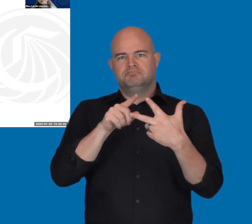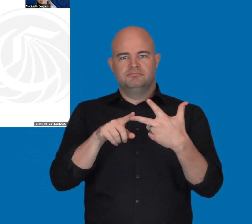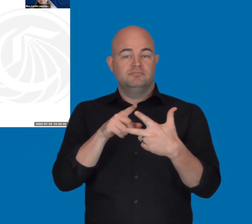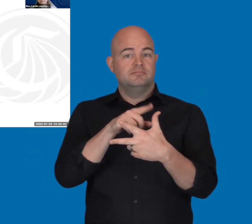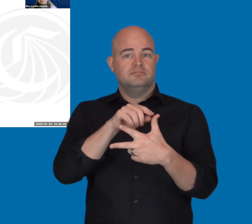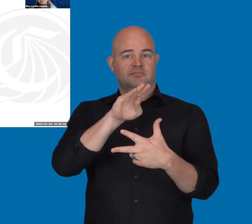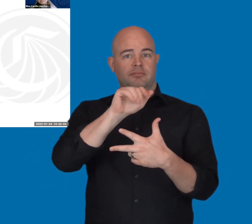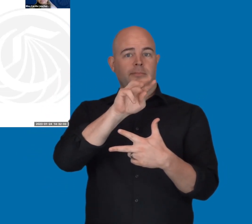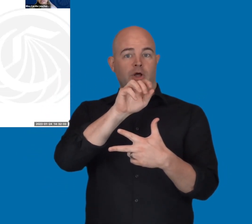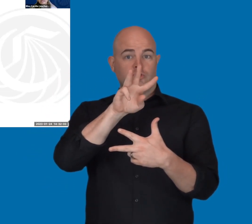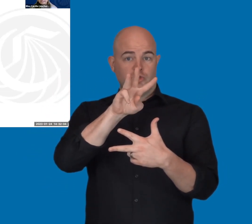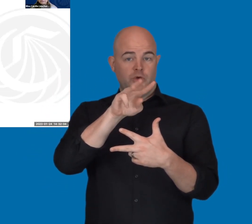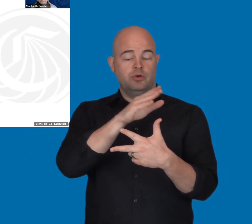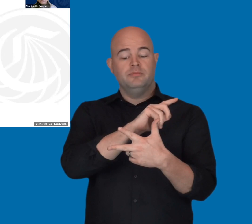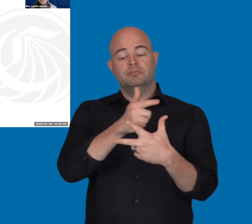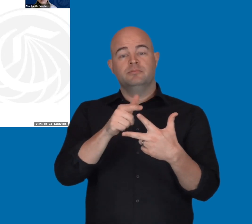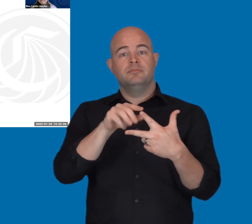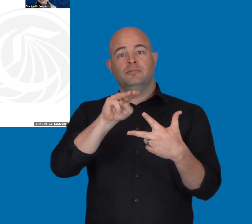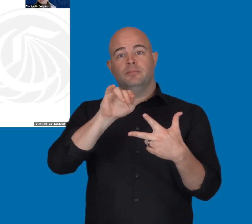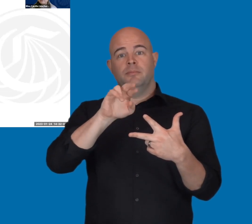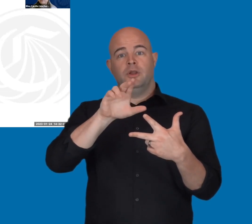following by Mira Costa College and end